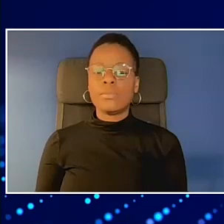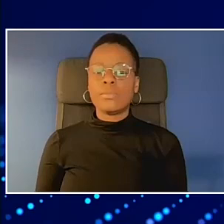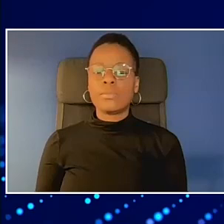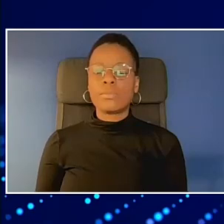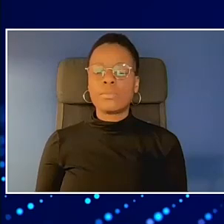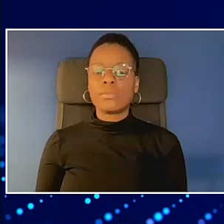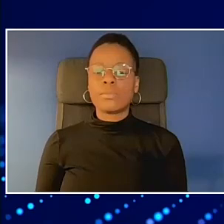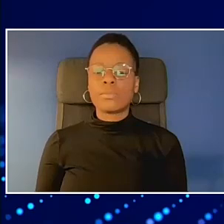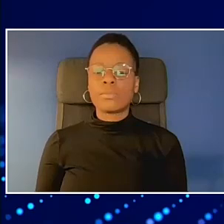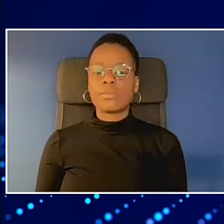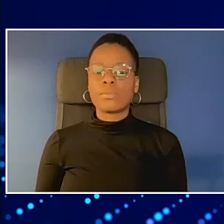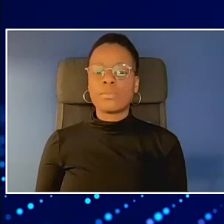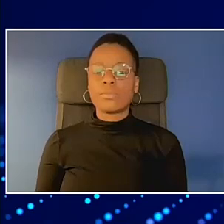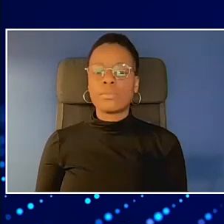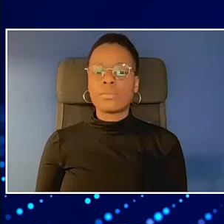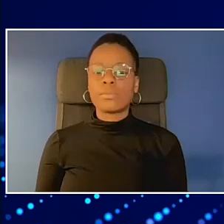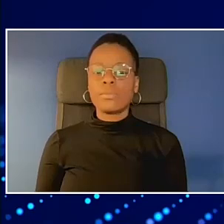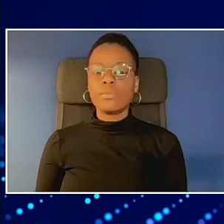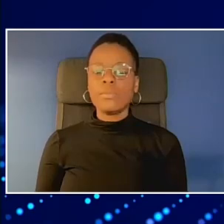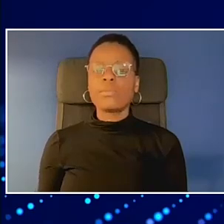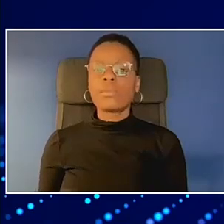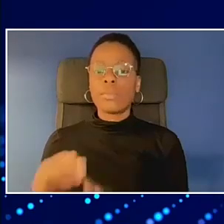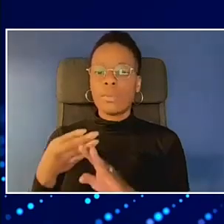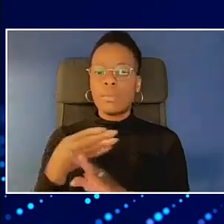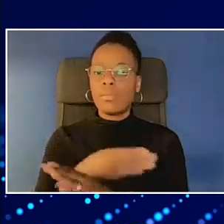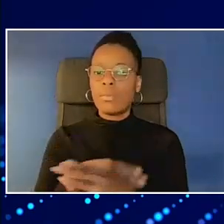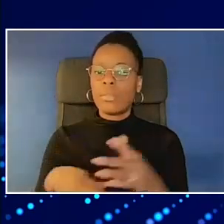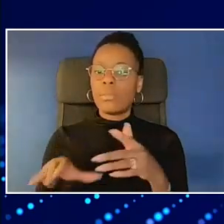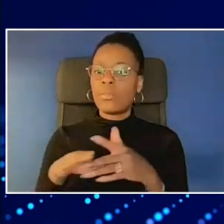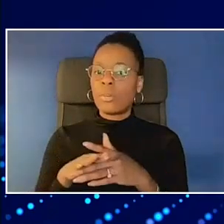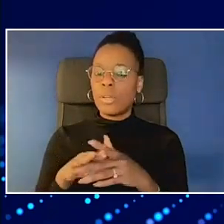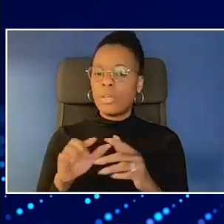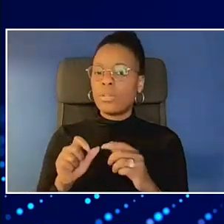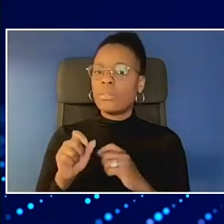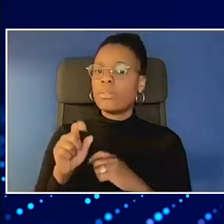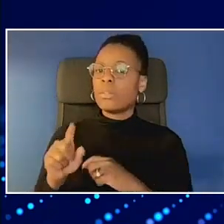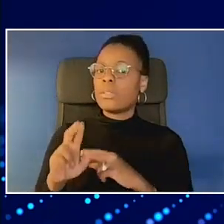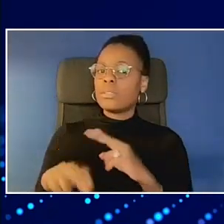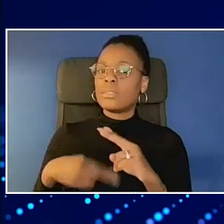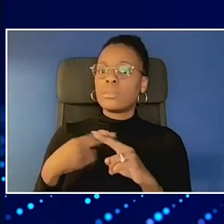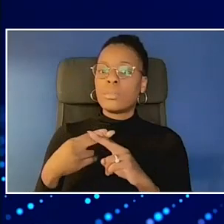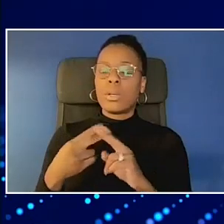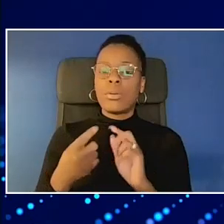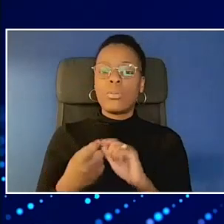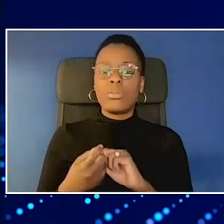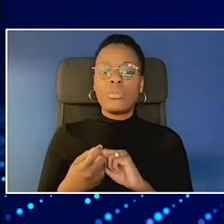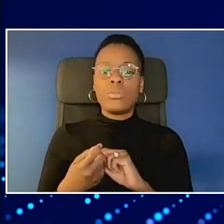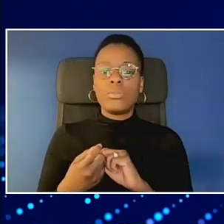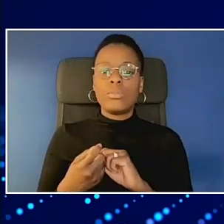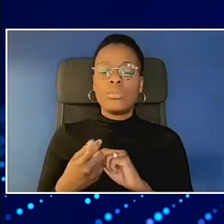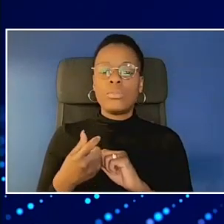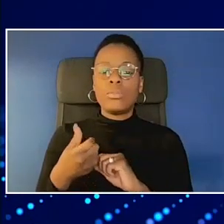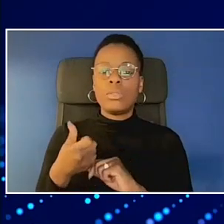that we had before the break, which was with regards the removal of the language